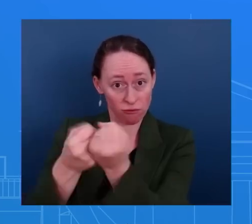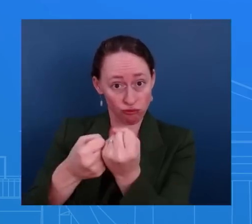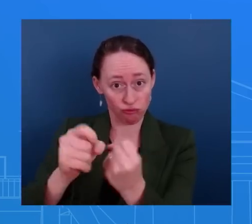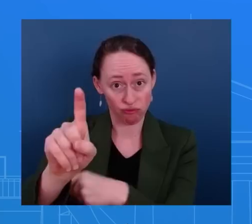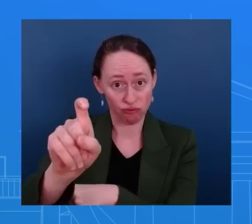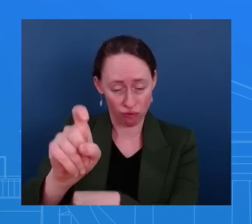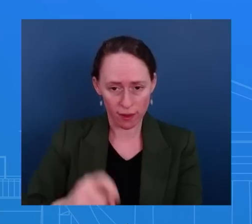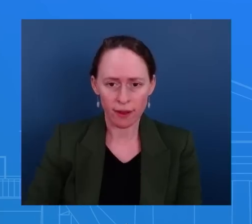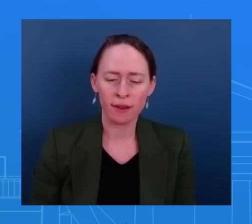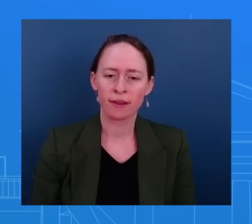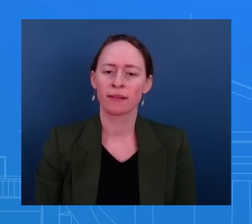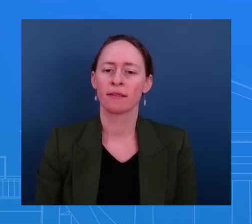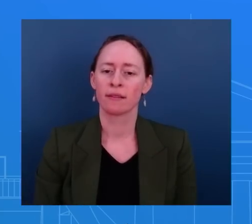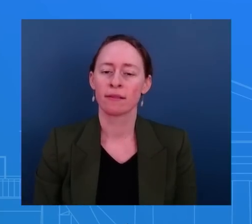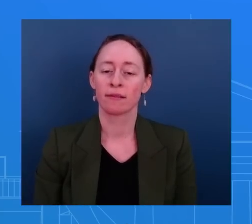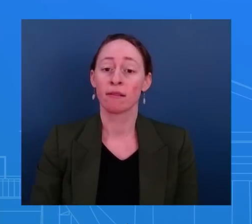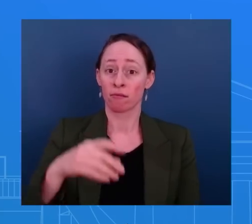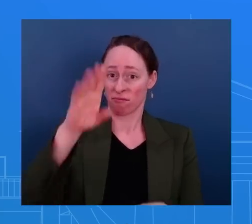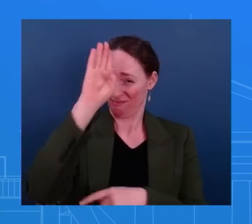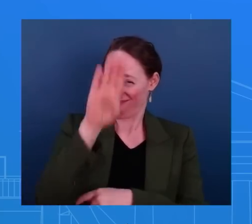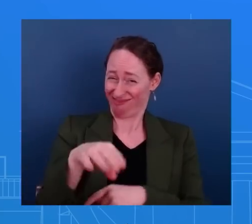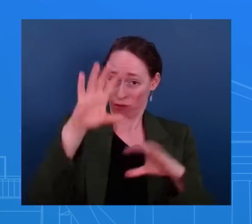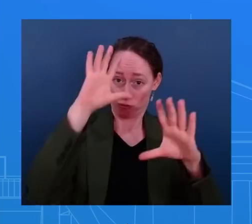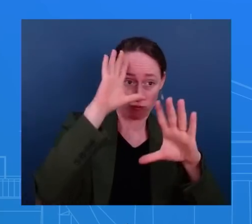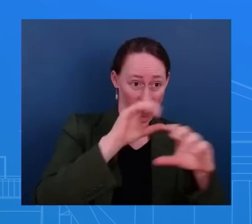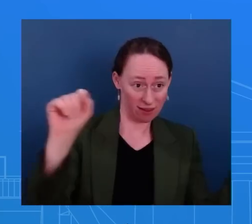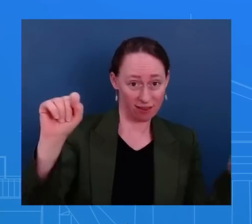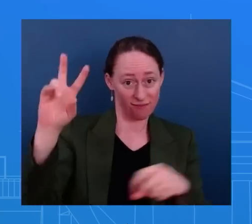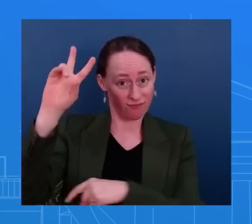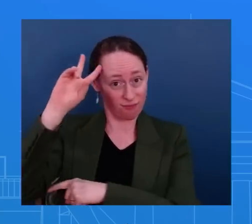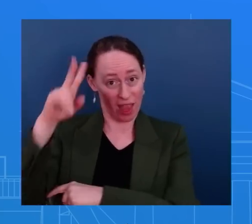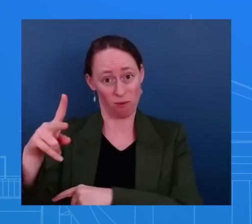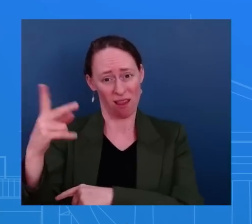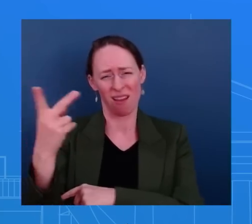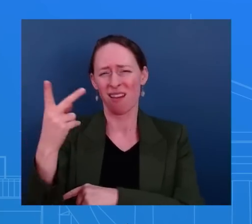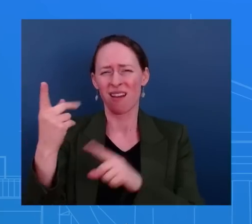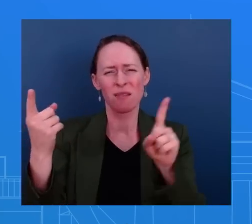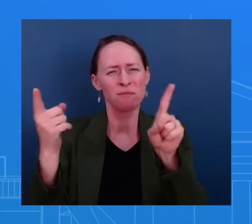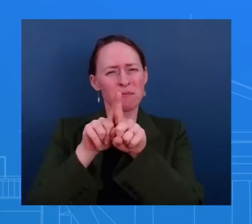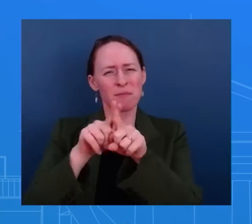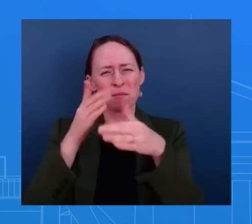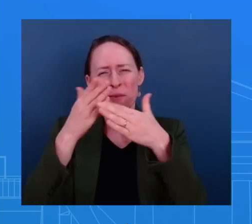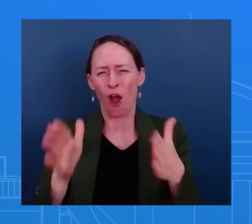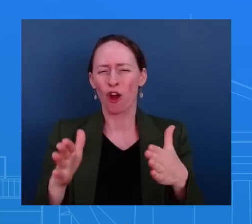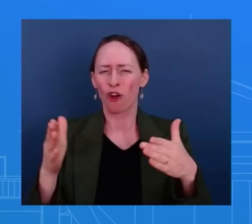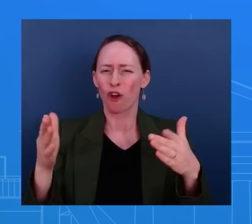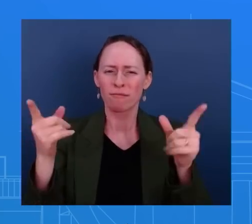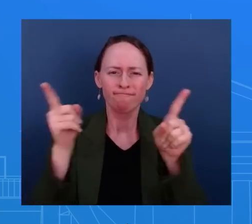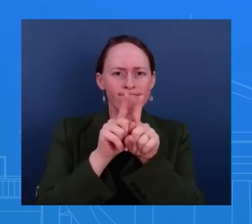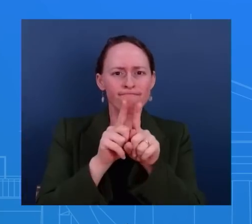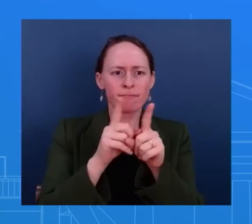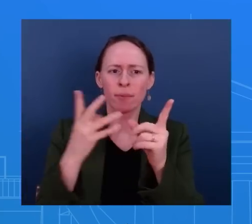So, they believe and -- certainly on the same page when we think about the economy, when we think about health care.